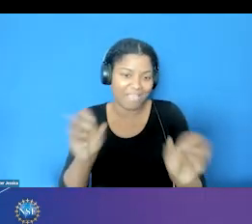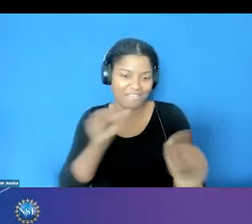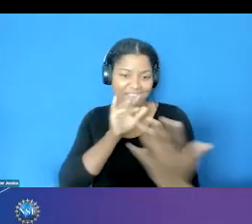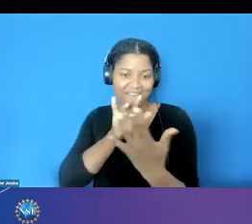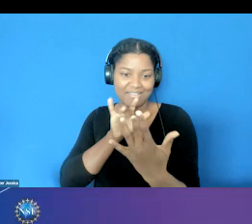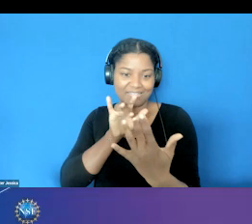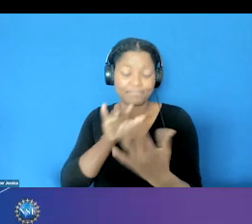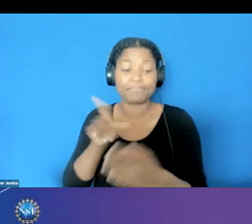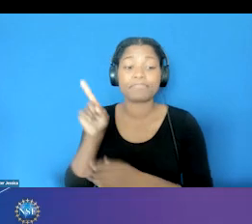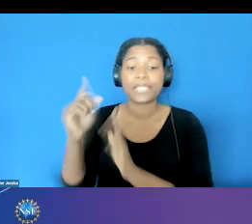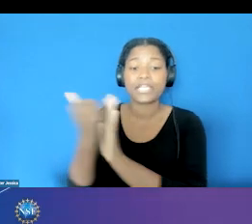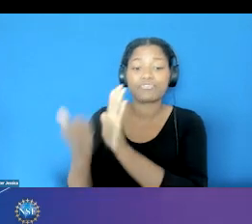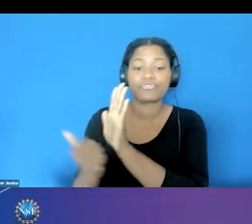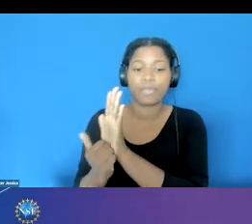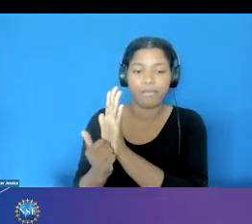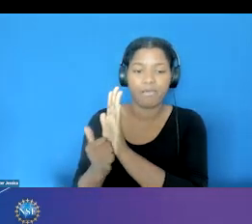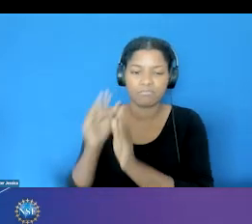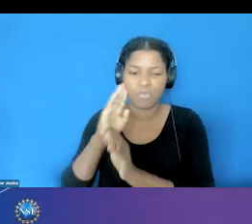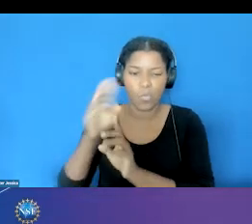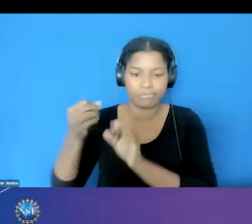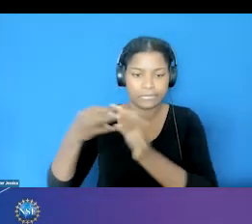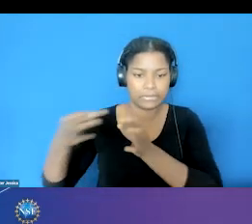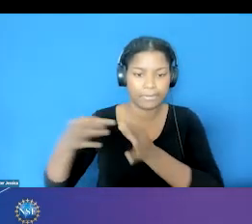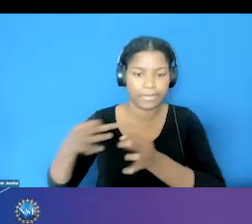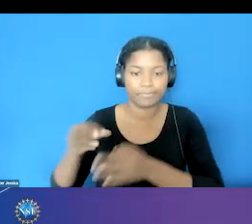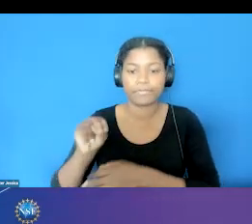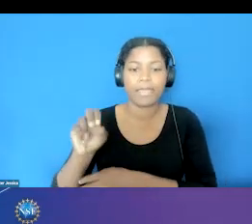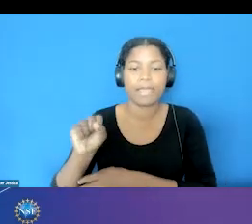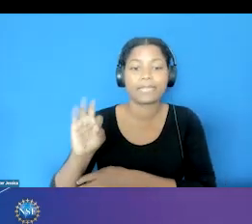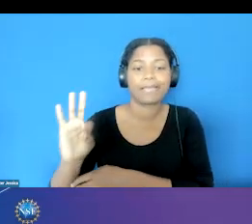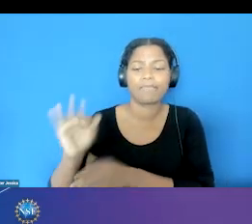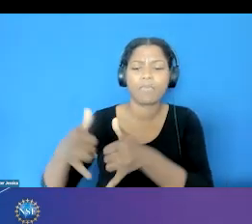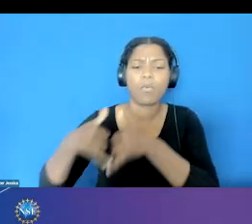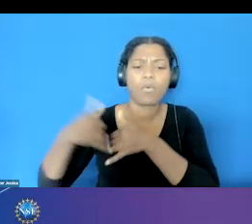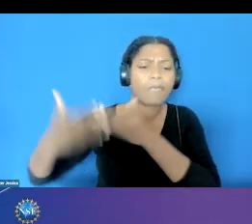Listed here is today's agenda which I will give a brief overview of the NSF award process,